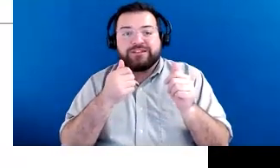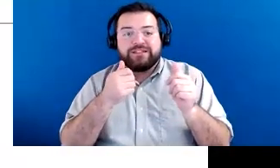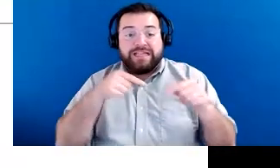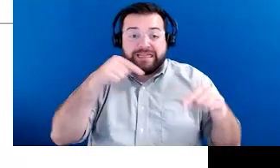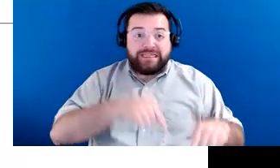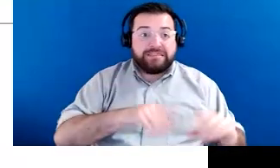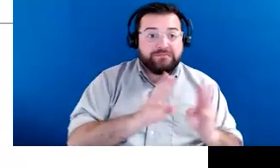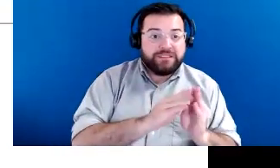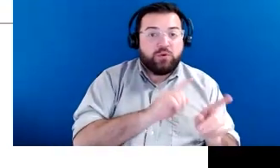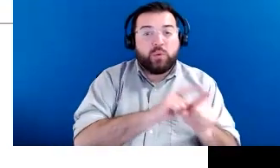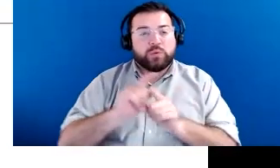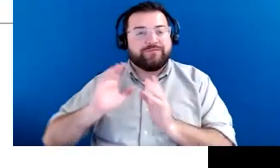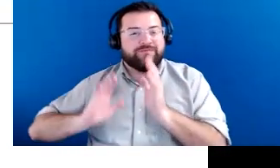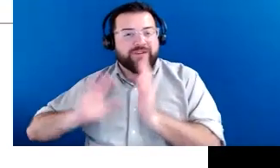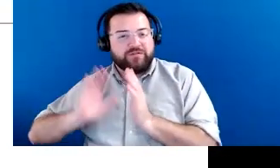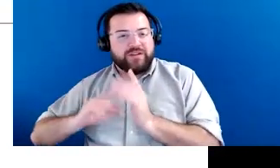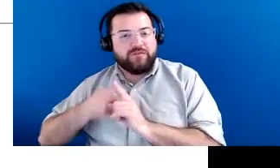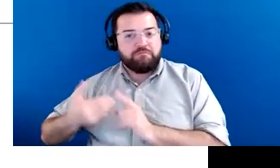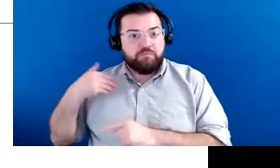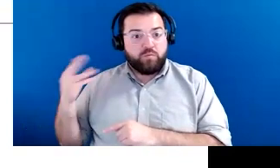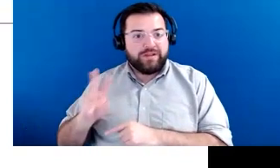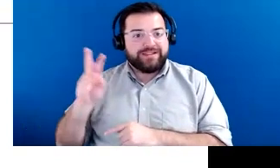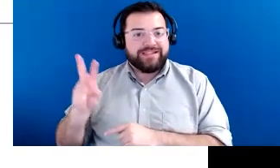plus our face to face session that we did on Wednesday make kind of like an FAQ,